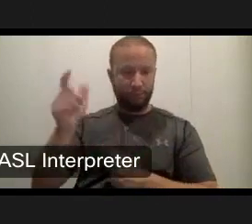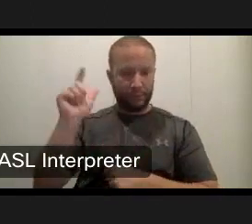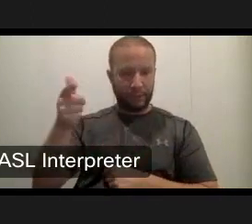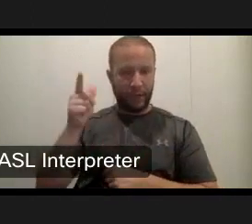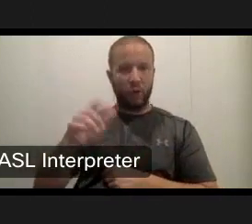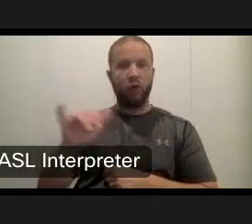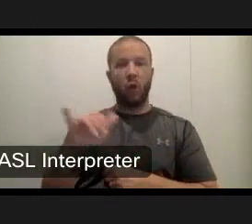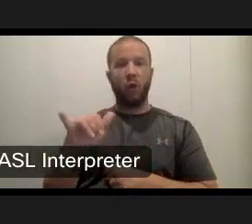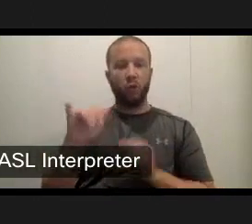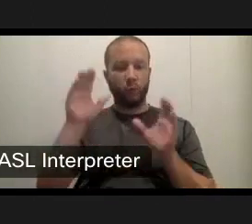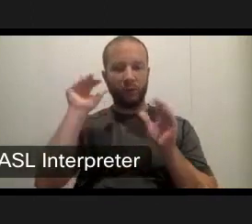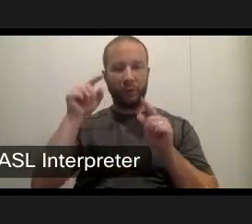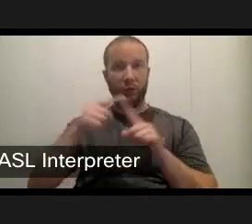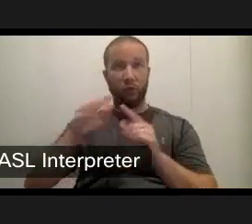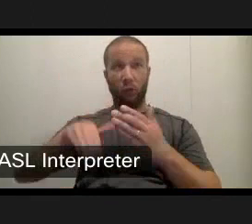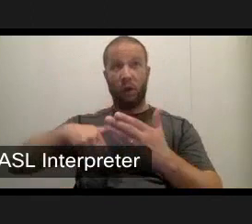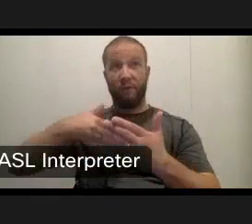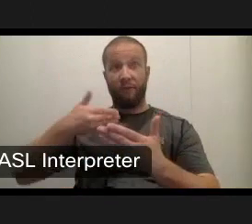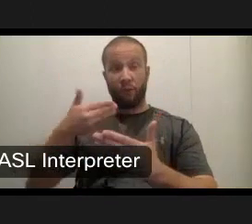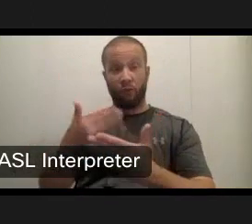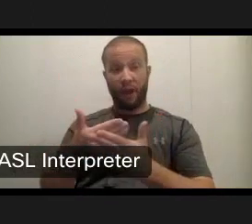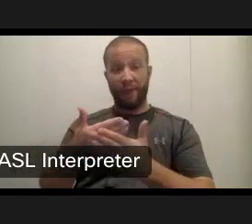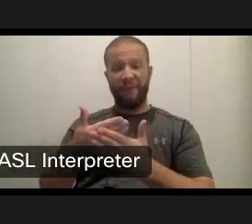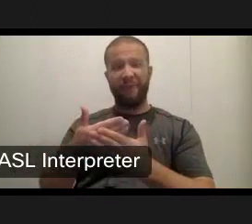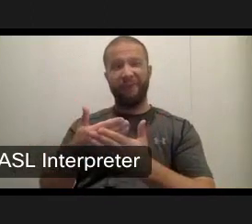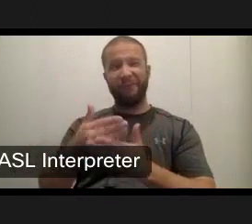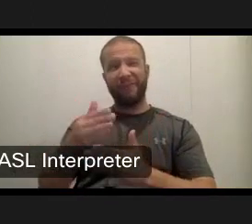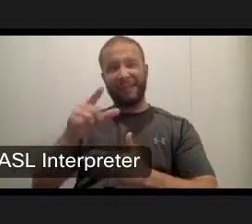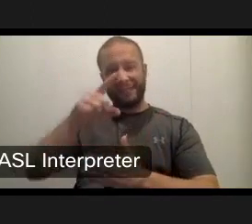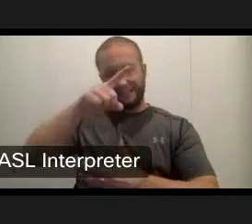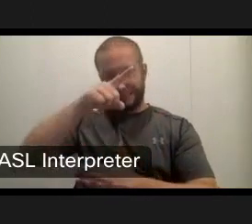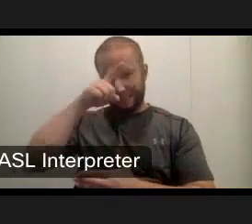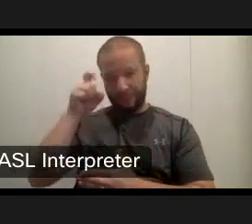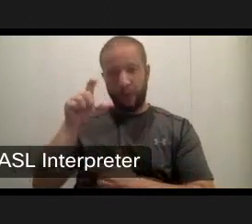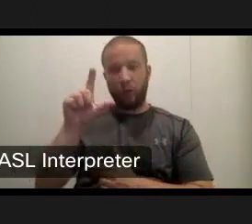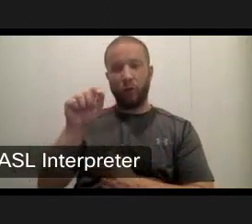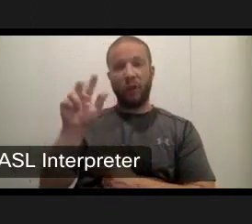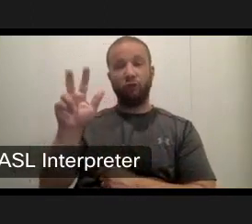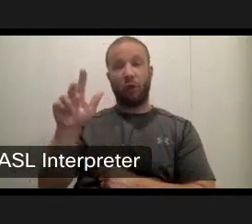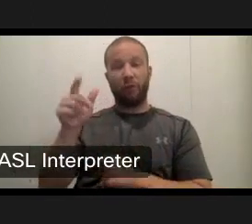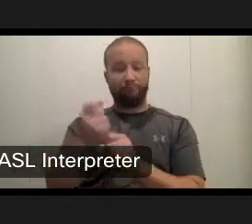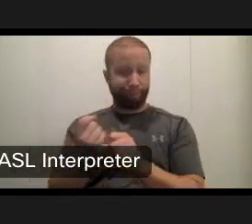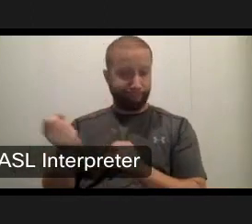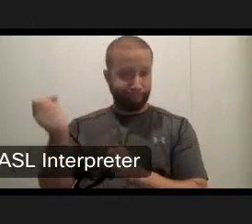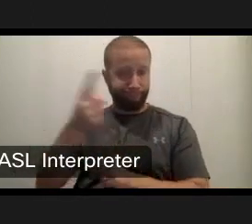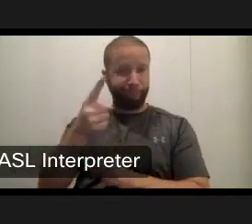also expected to be received in the city in the summer of 2023 and we might begin to see